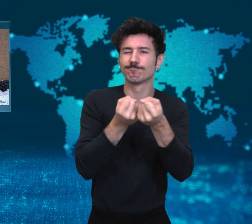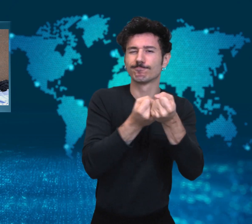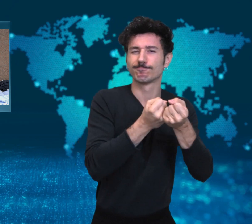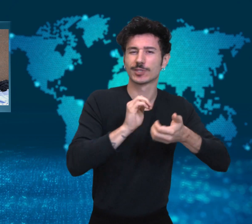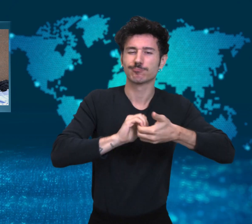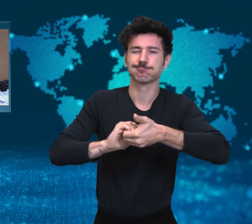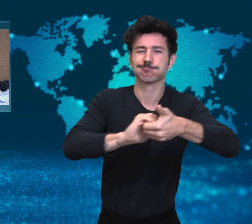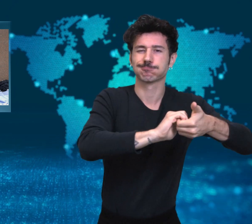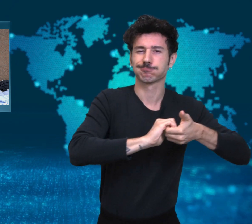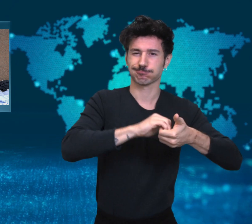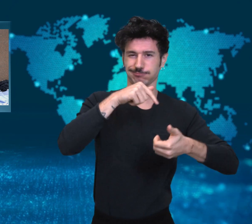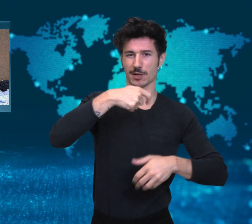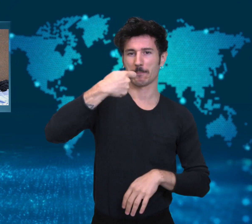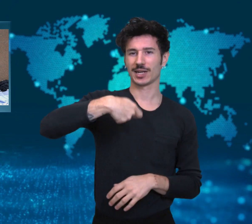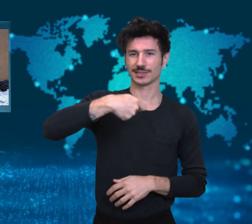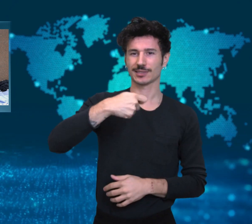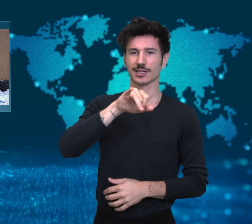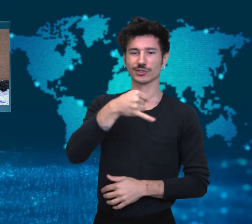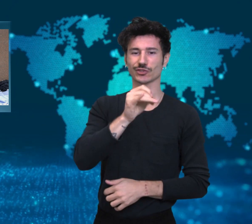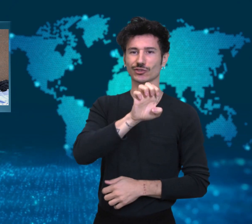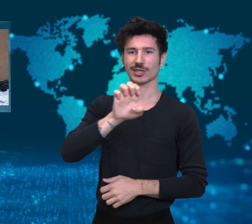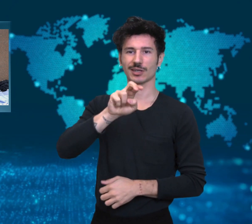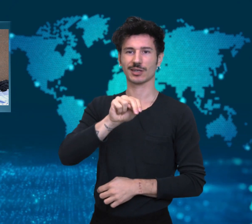They accused the ruling party,